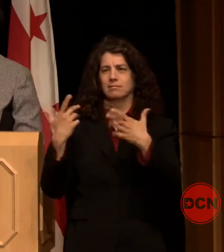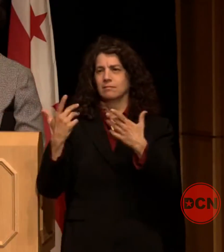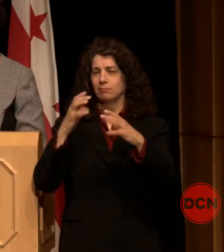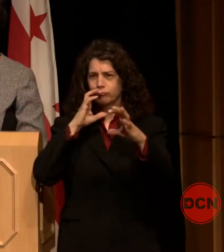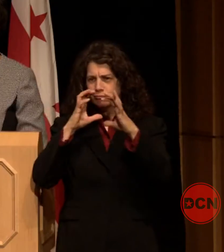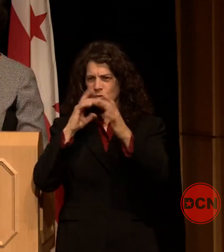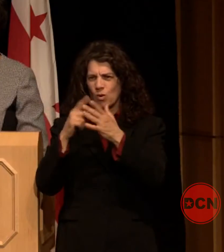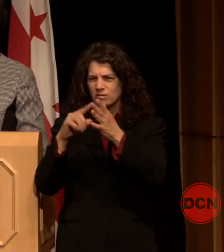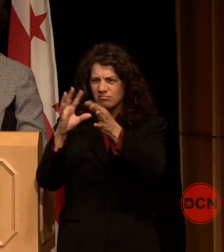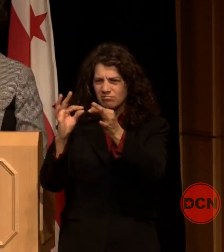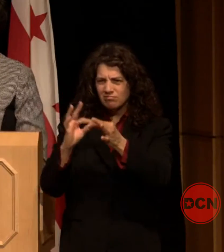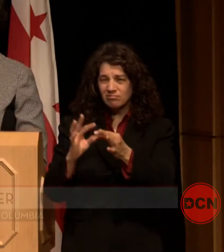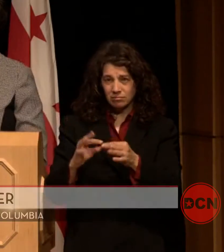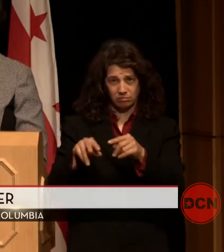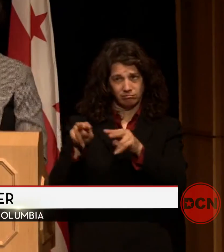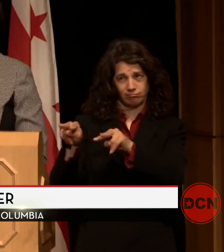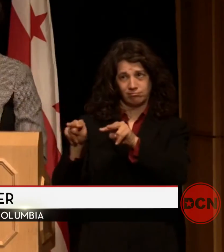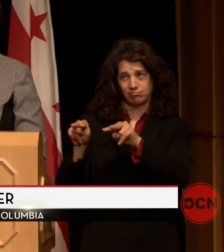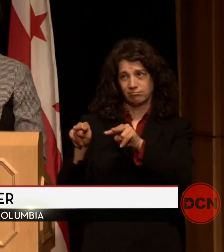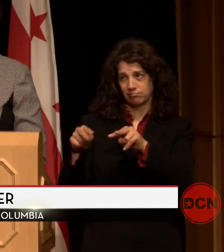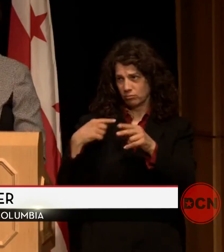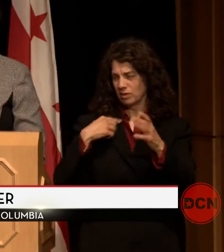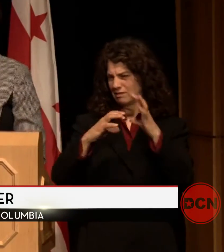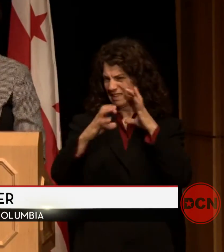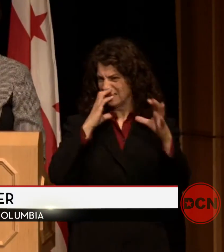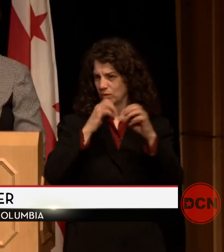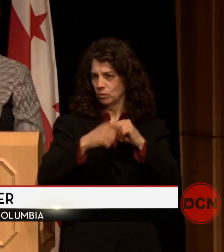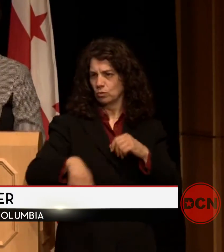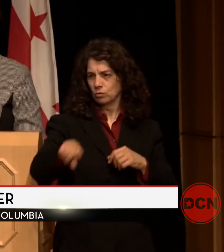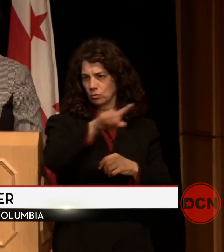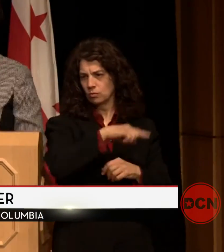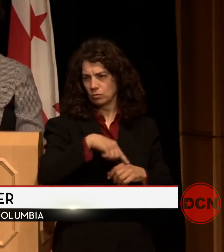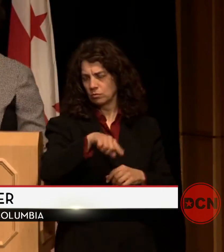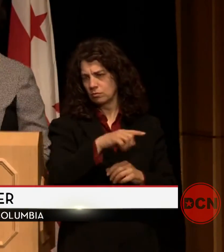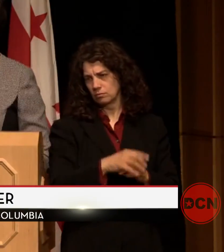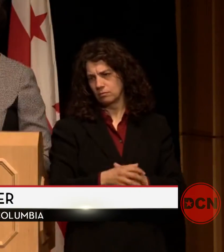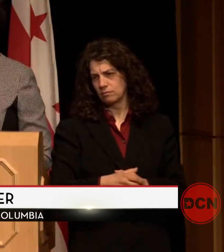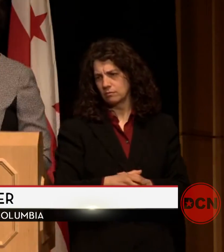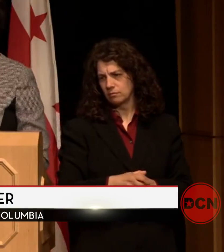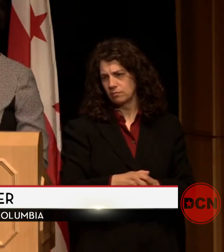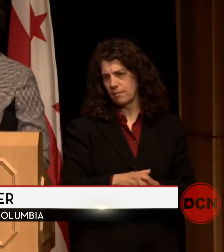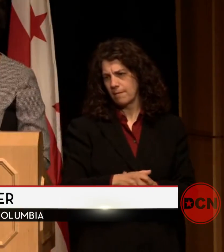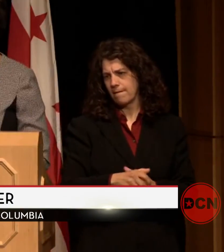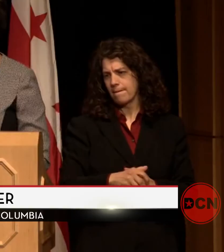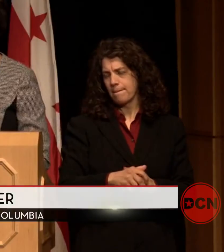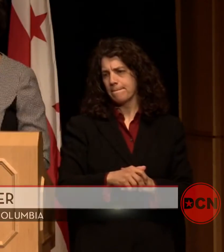WASHINGTON, D.C. AND THAT'S IMPORTANT. IT IS SOMETIMES IT IS EASY TO PICK THE LOW-HANGING FRUIT AND